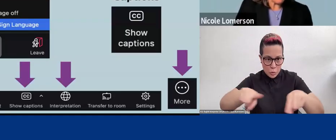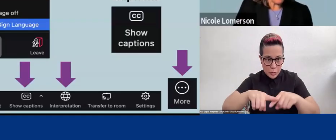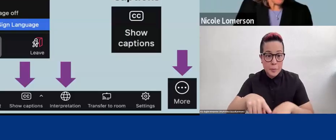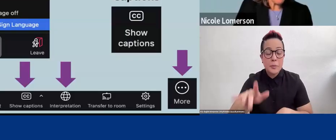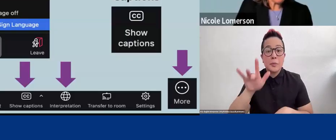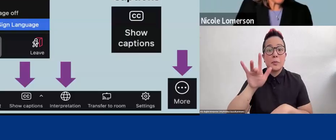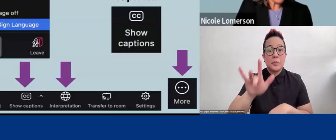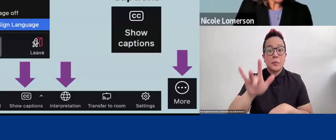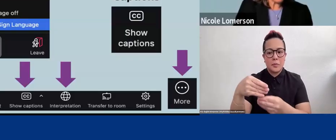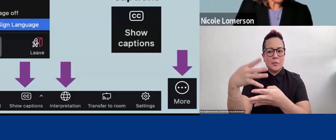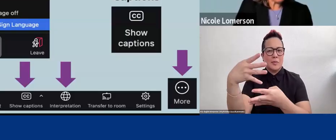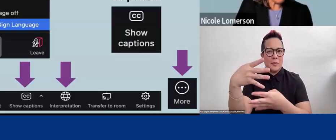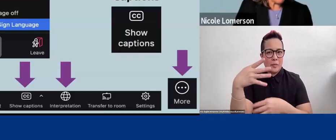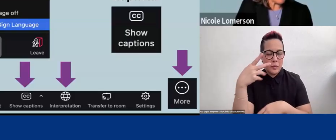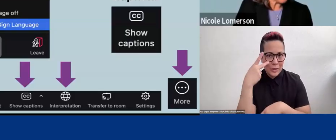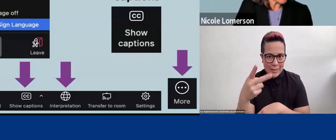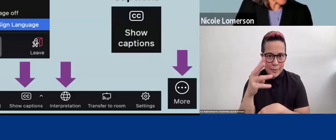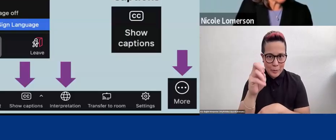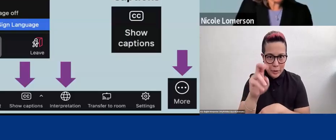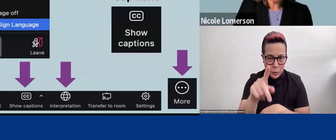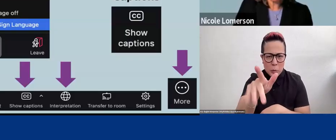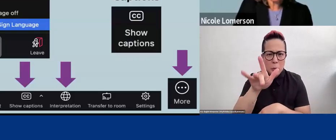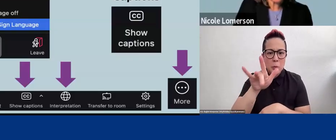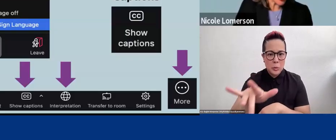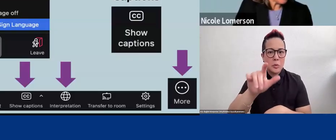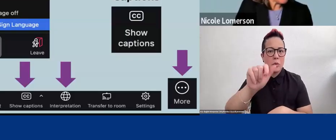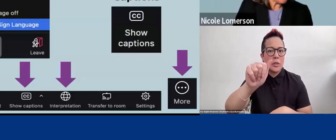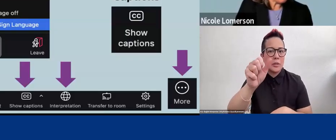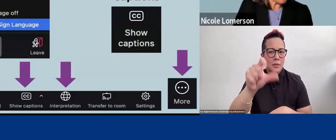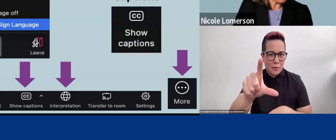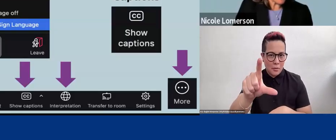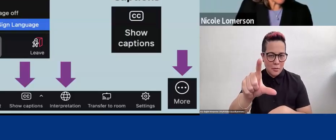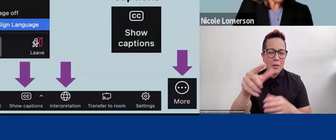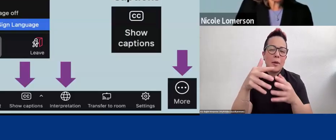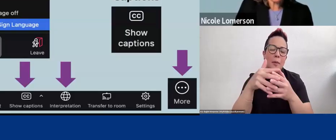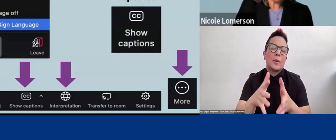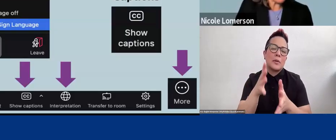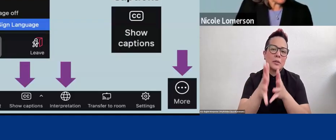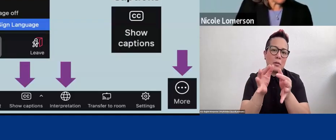appear. Click American Sign Language to view ASL in